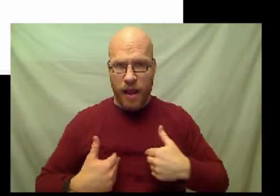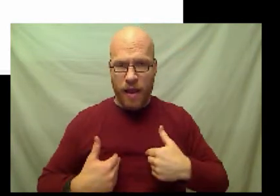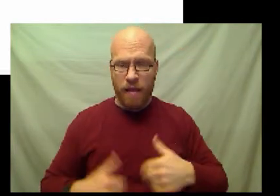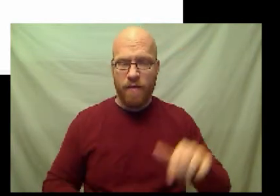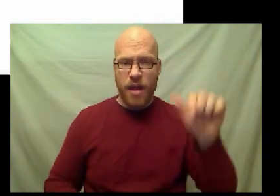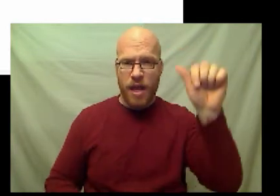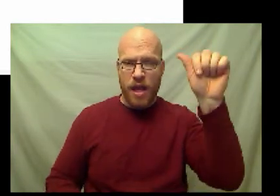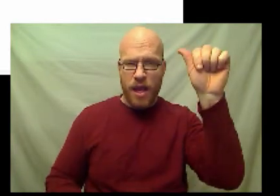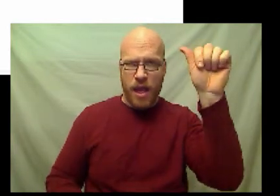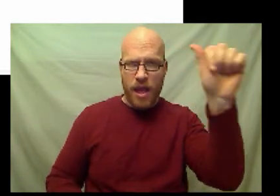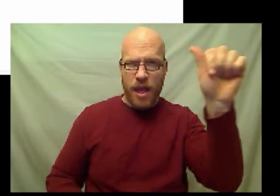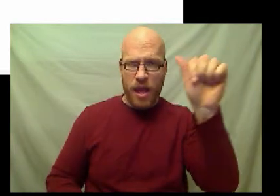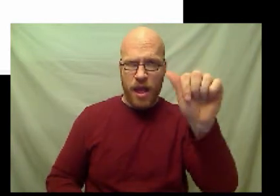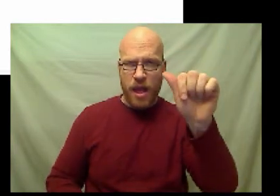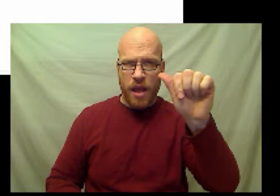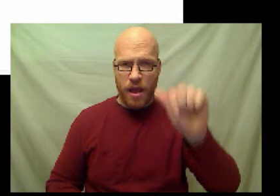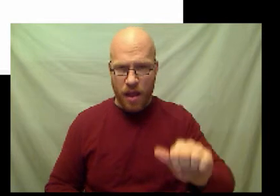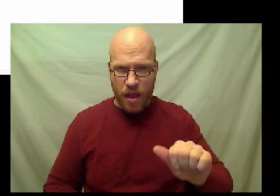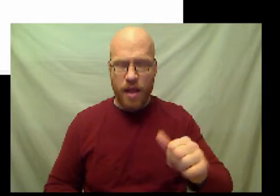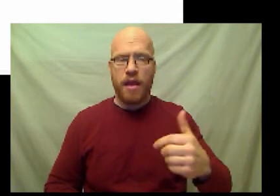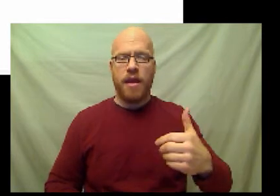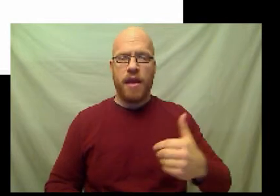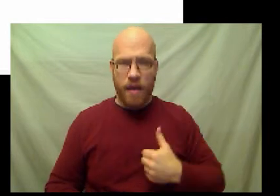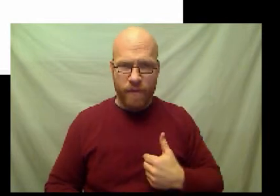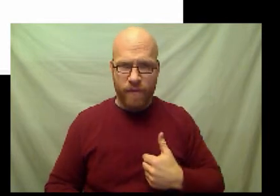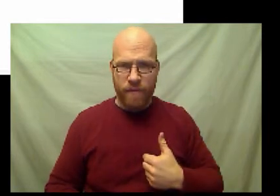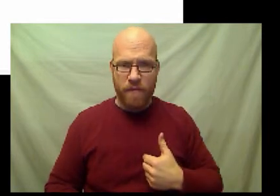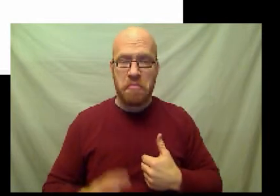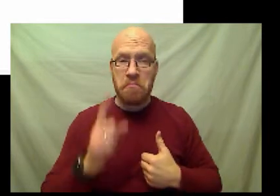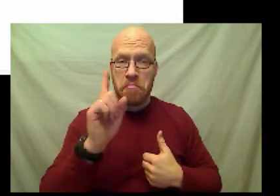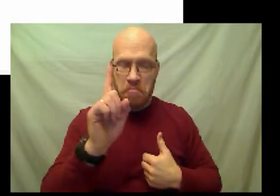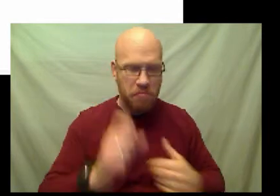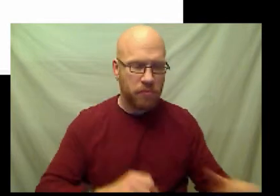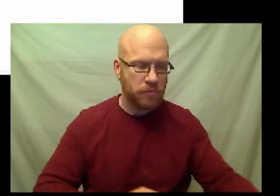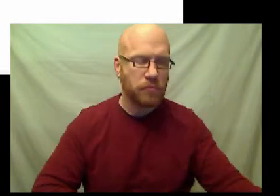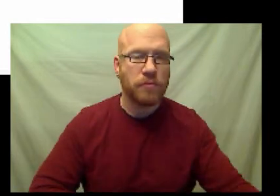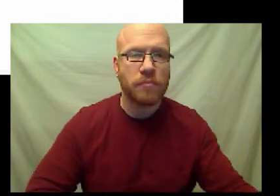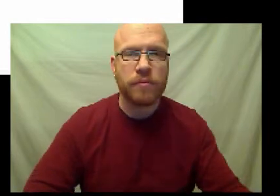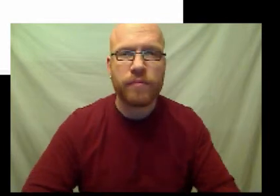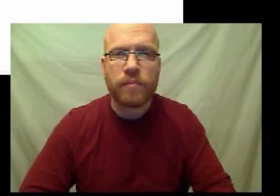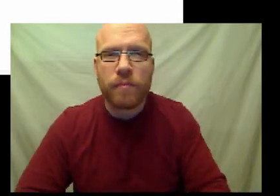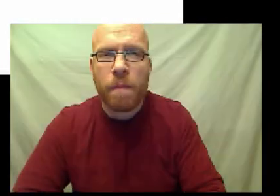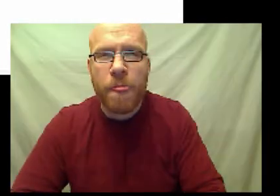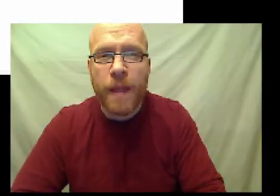the number part's done. Now we look at the variables. We have A, A, and A and then, A, A, and A.